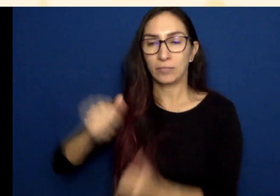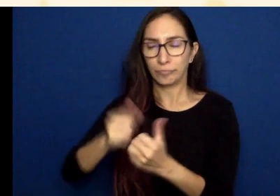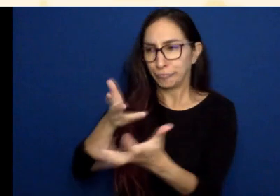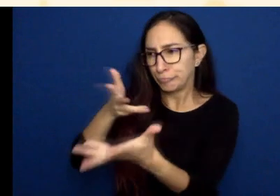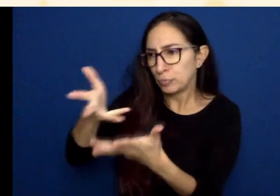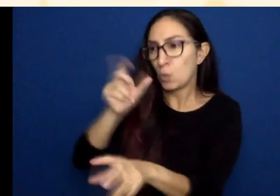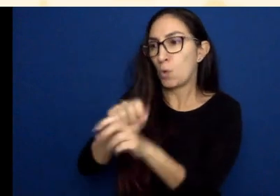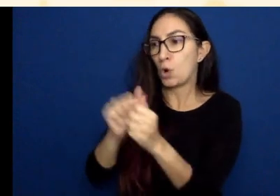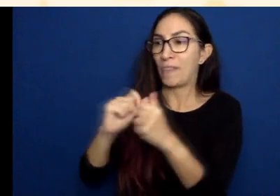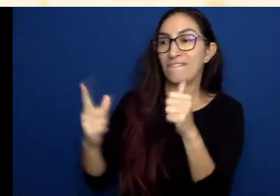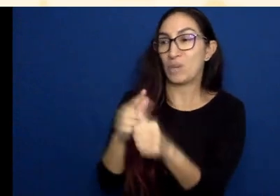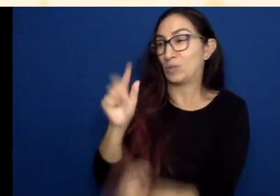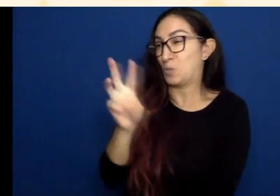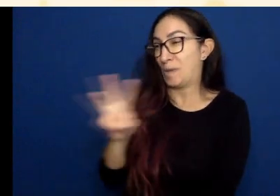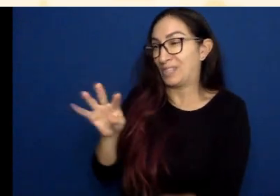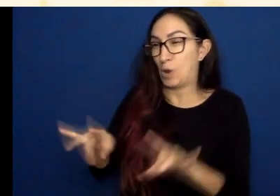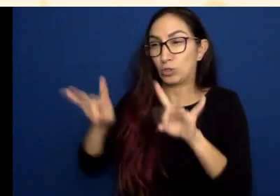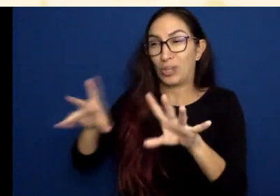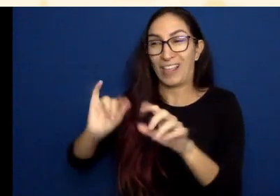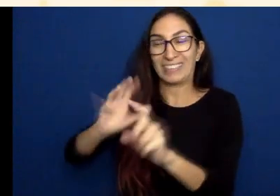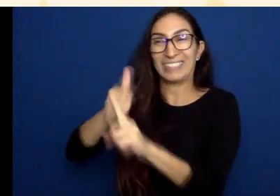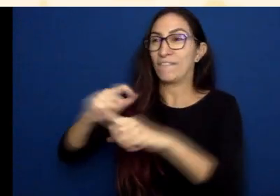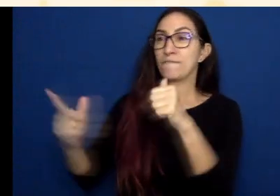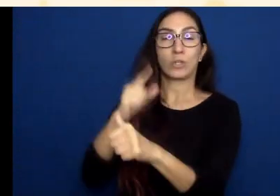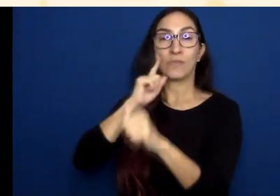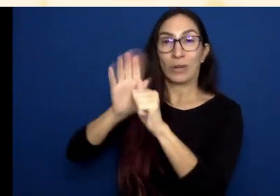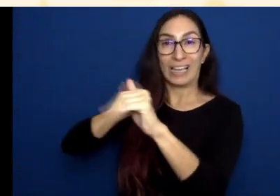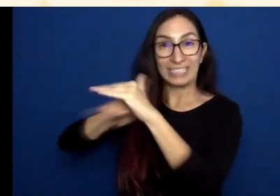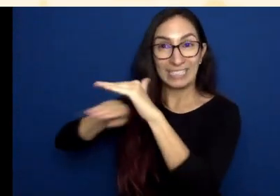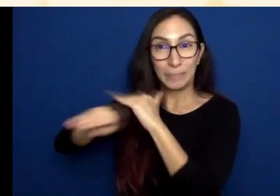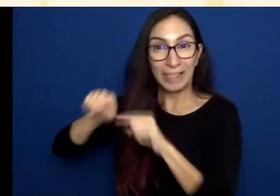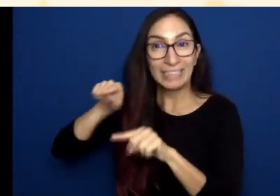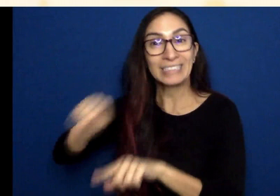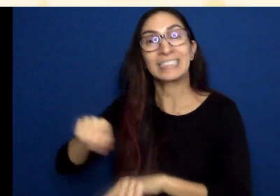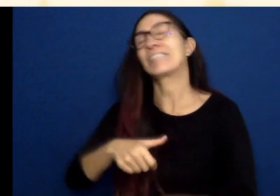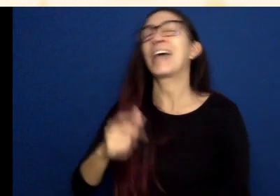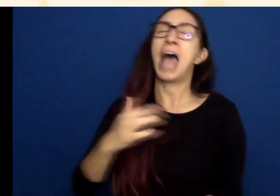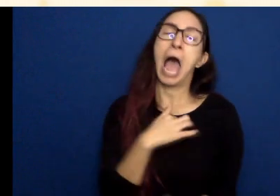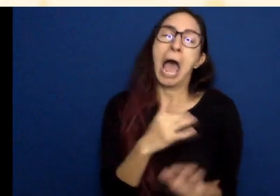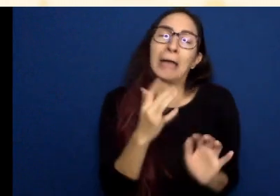Just a little bit about me, just so you'll maybe take what I have to say seriously.